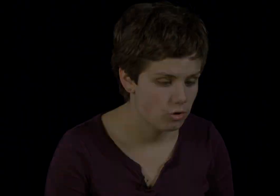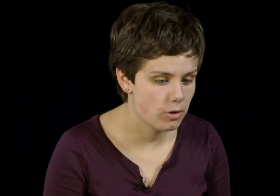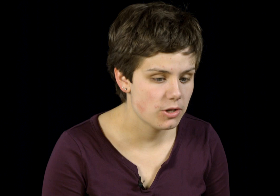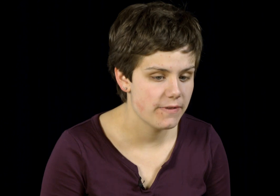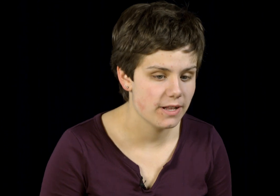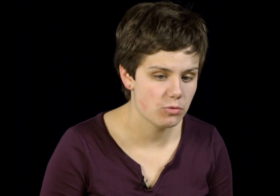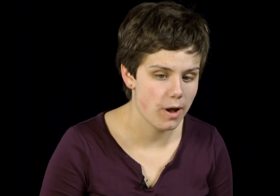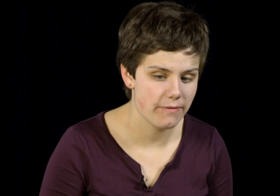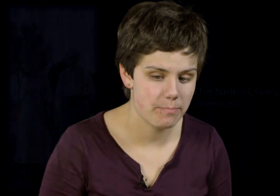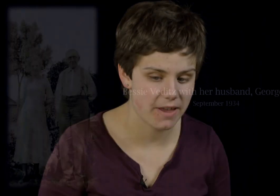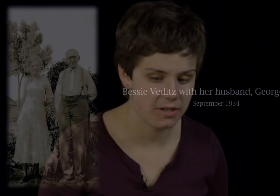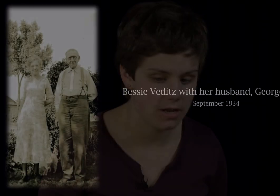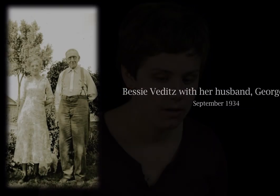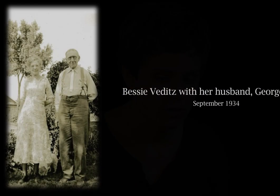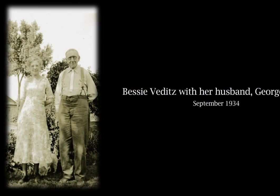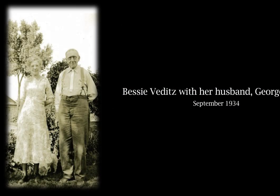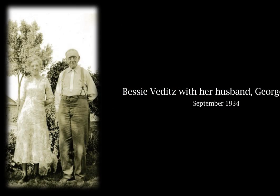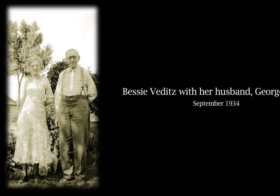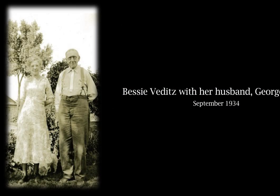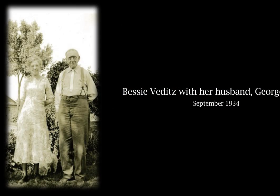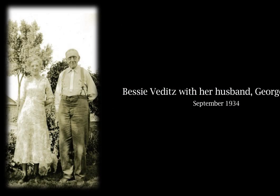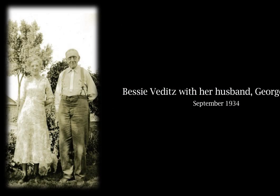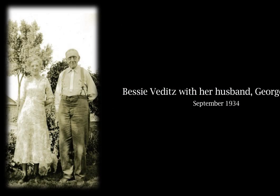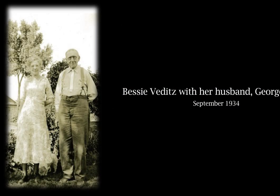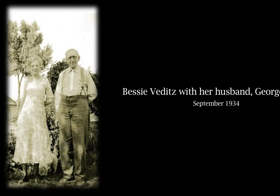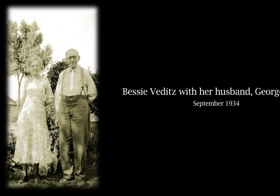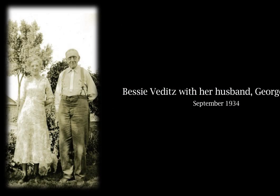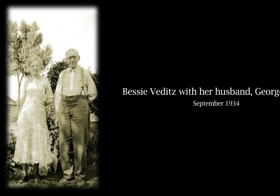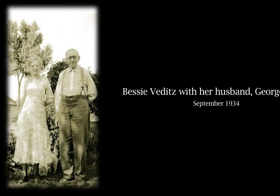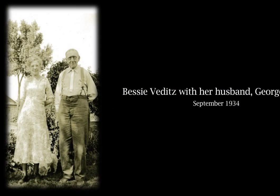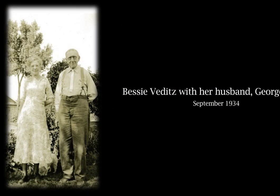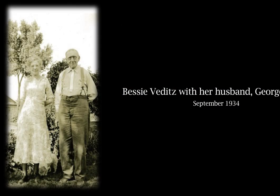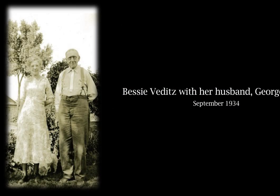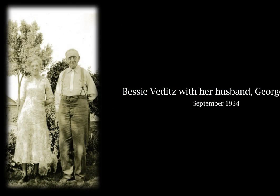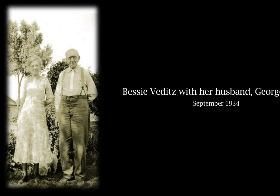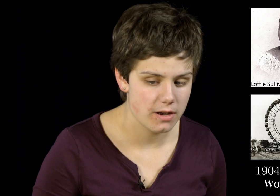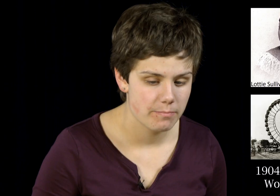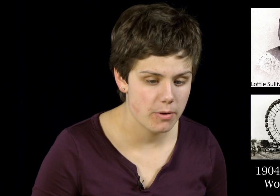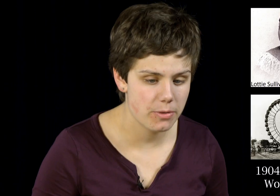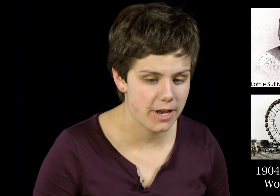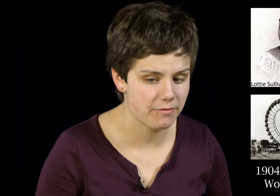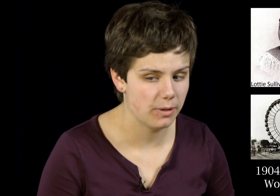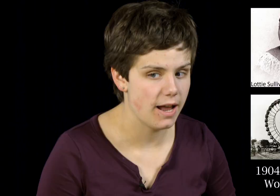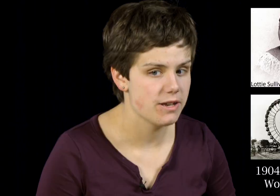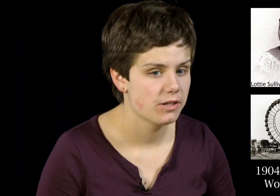George Veditz's wife, Bessie, took Ralph Wooten and Lottie Sullivan, both Deafblind,